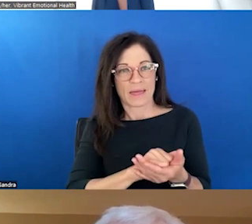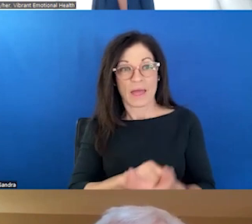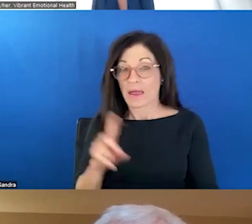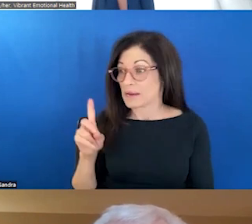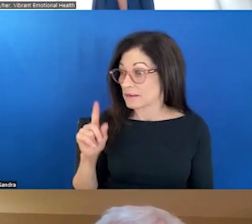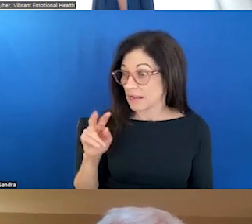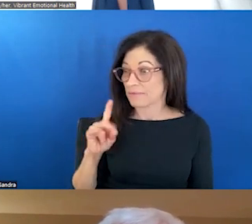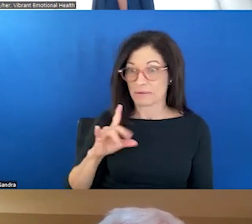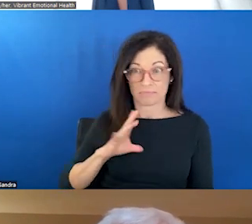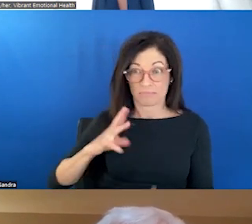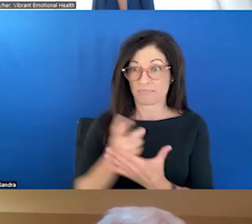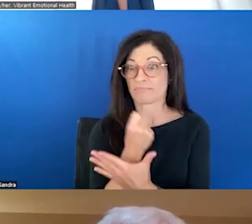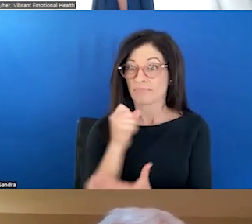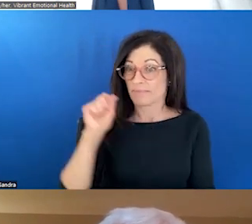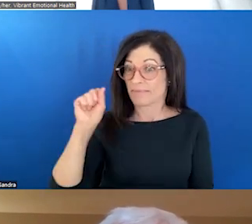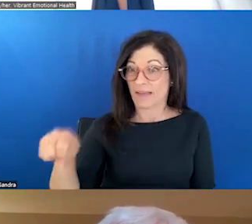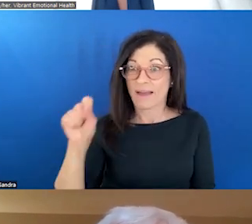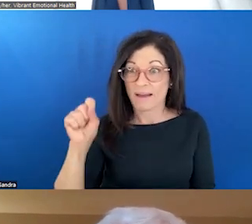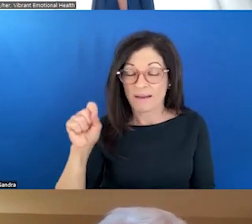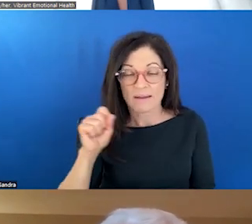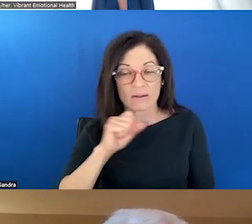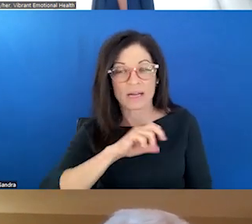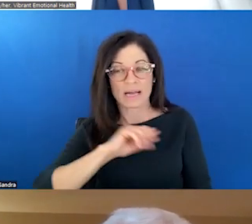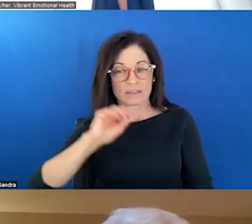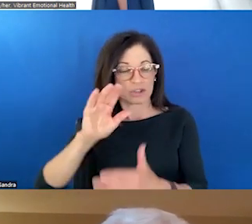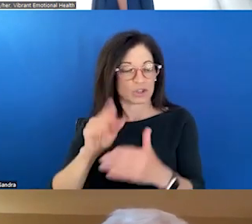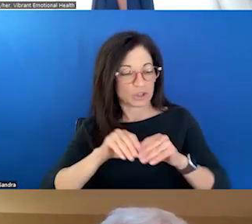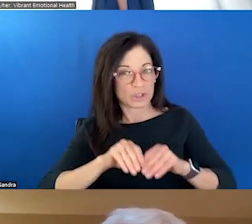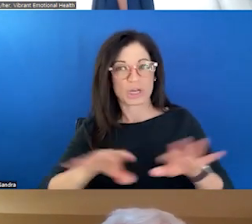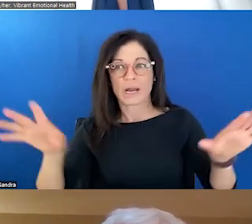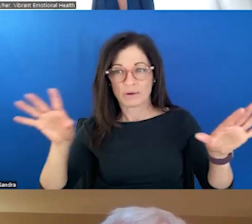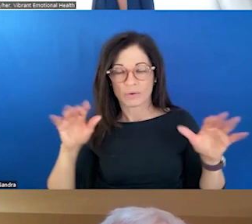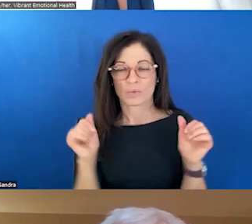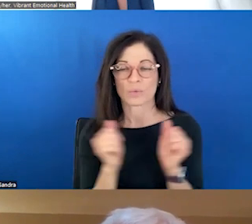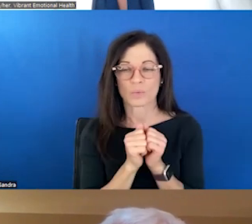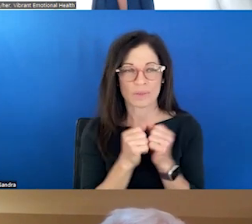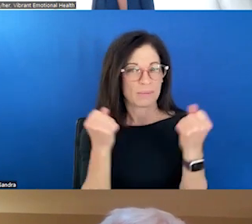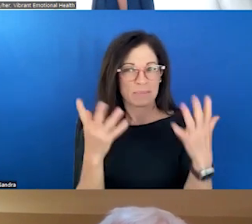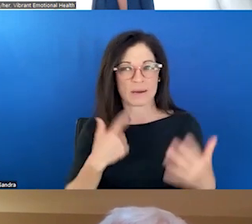ON THAT WAS SHARED WITH MANY OF US.